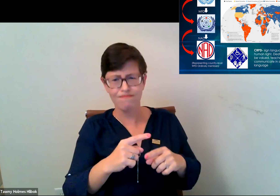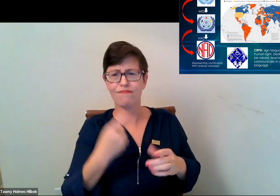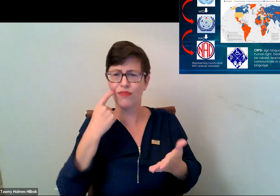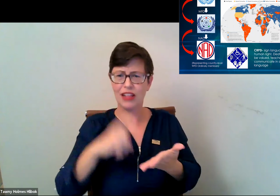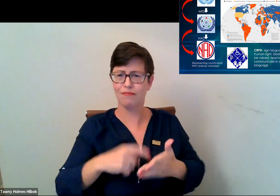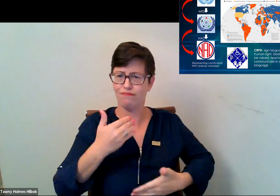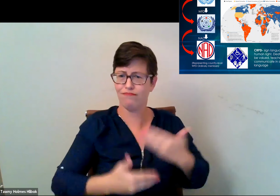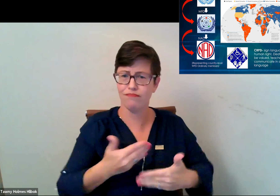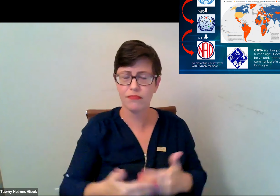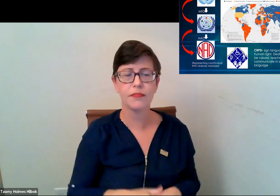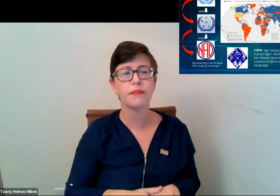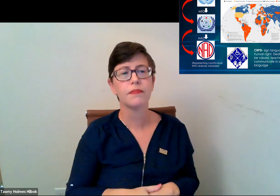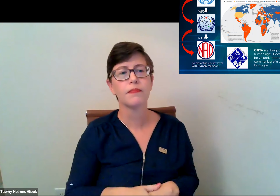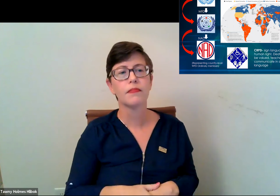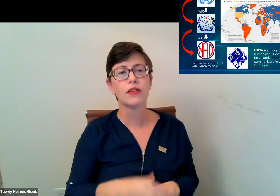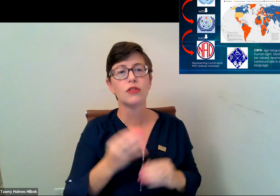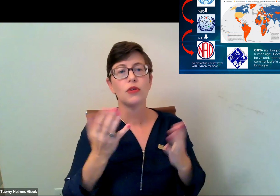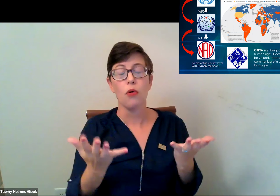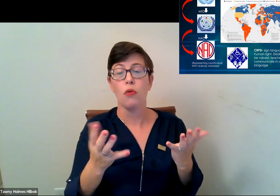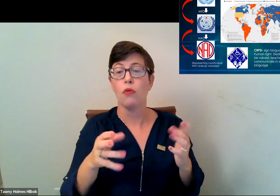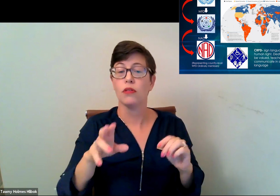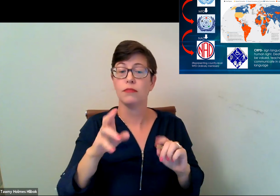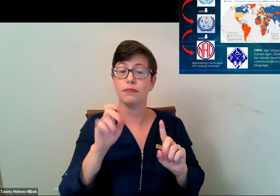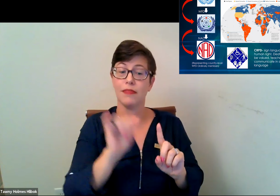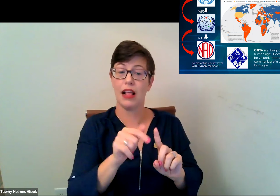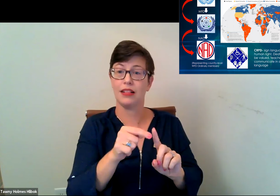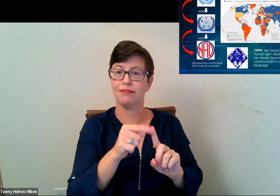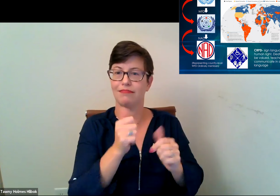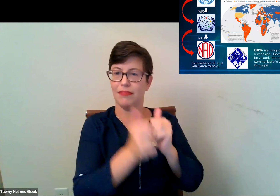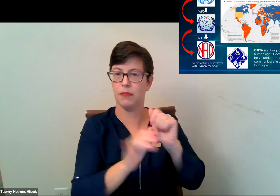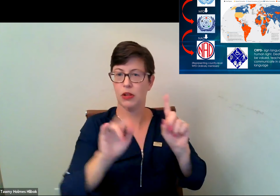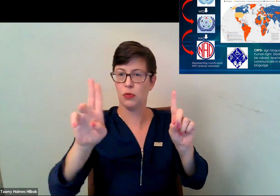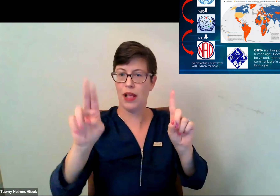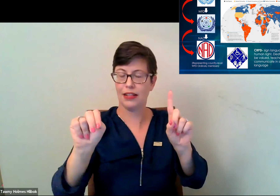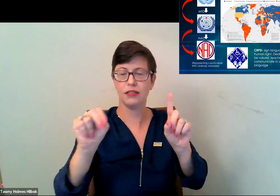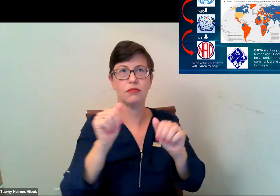country who signs it that they will recognize this process, and they are committed to it.